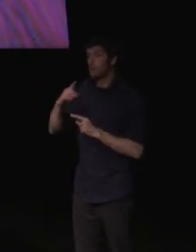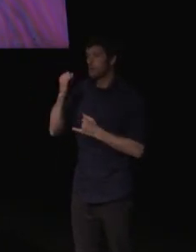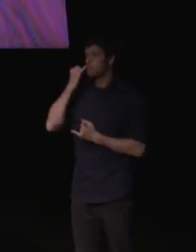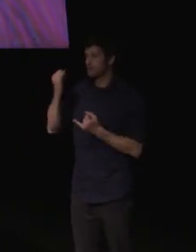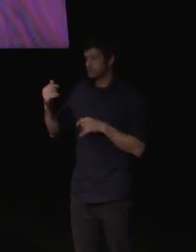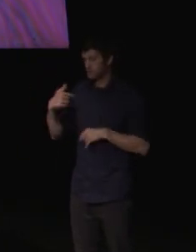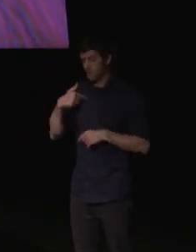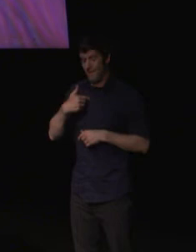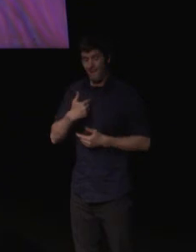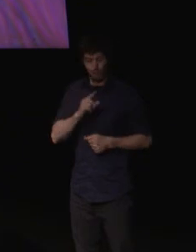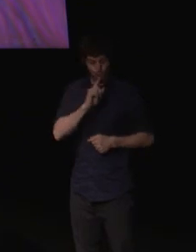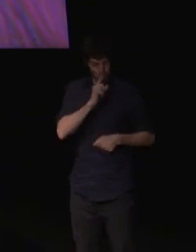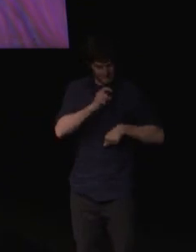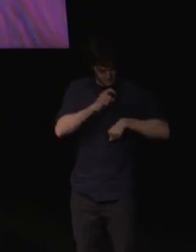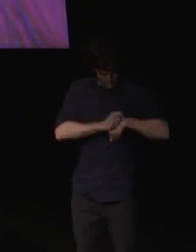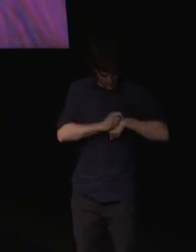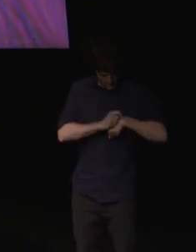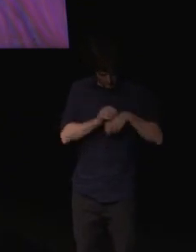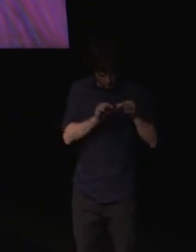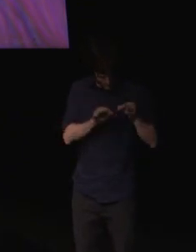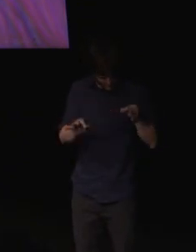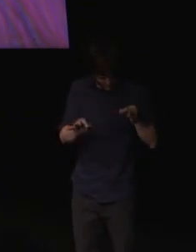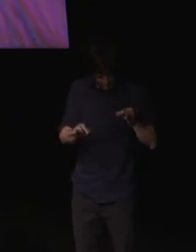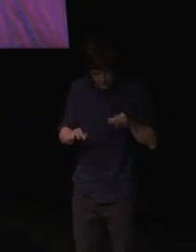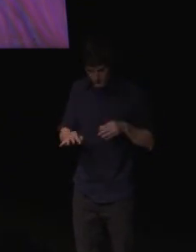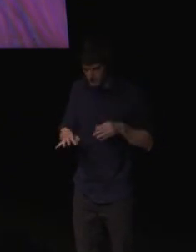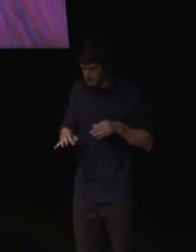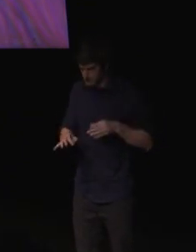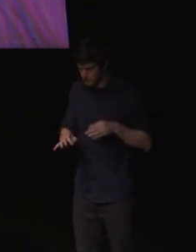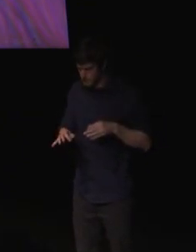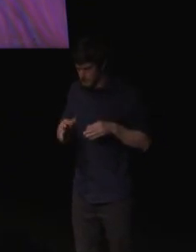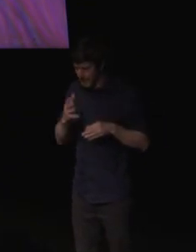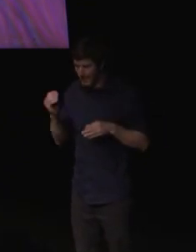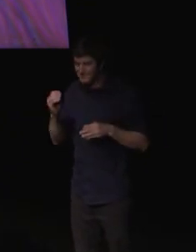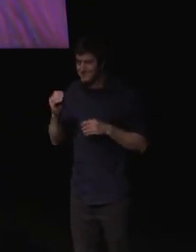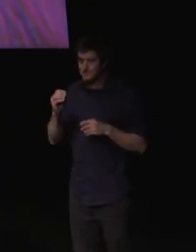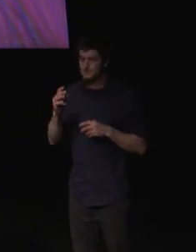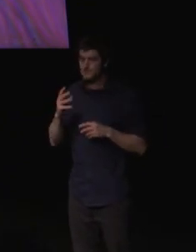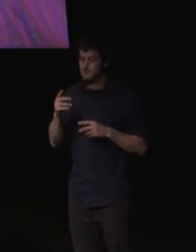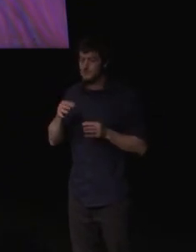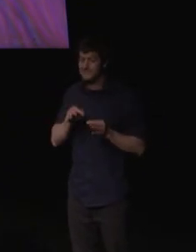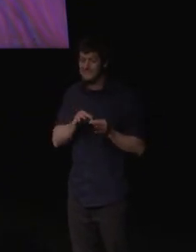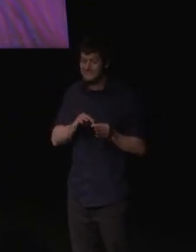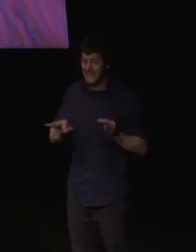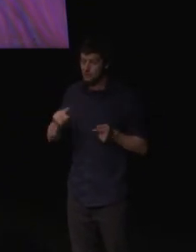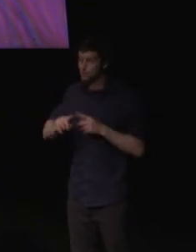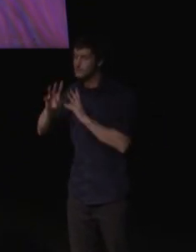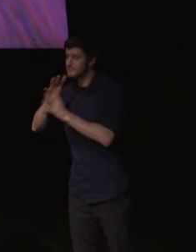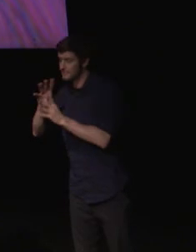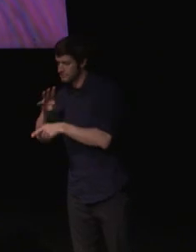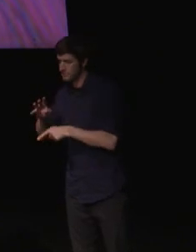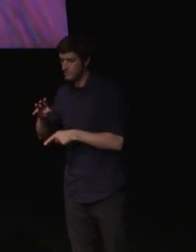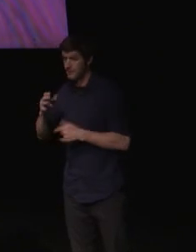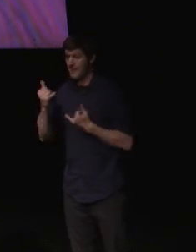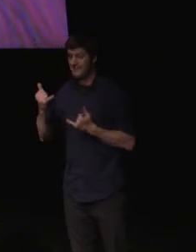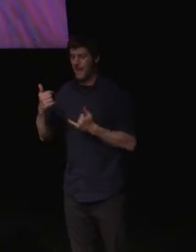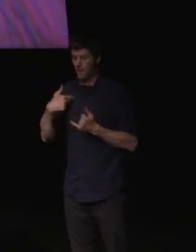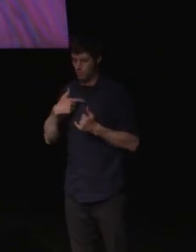real-time transcription and synthesis capabilities, that we can also start pushing on barriers like translation, in particular.